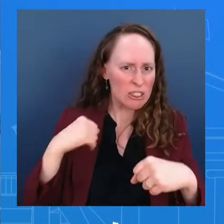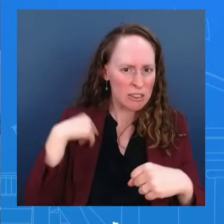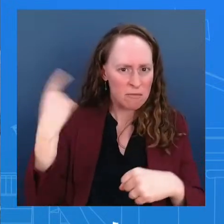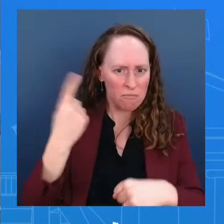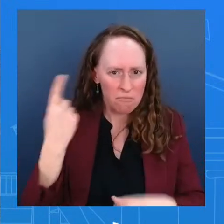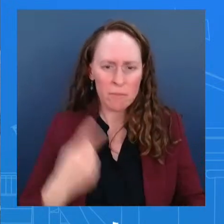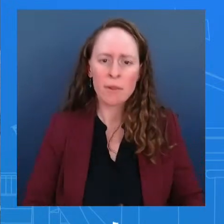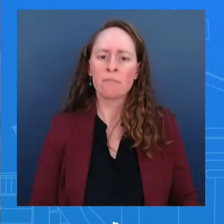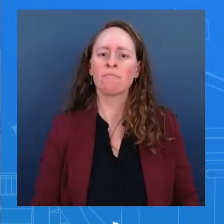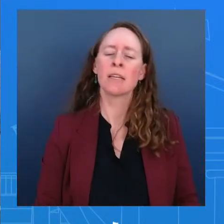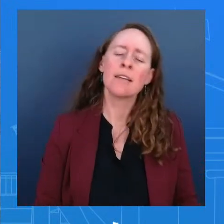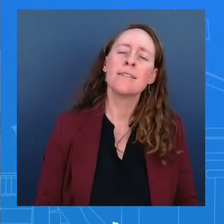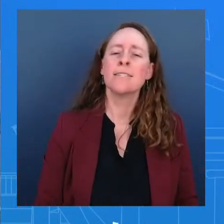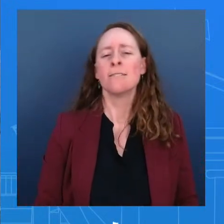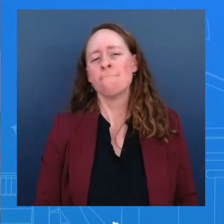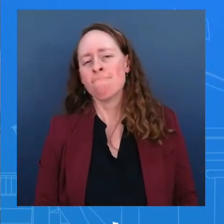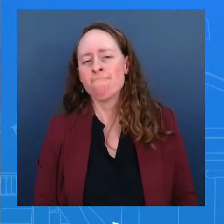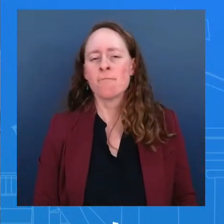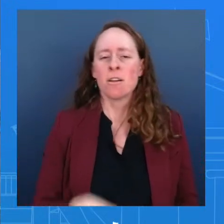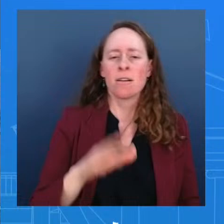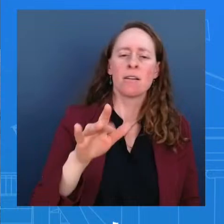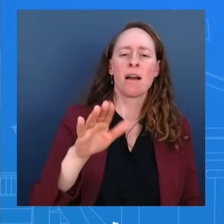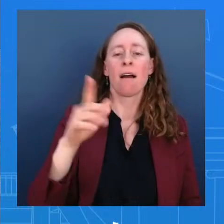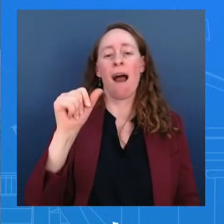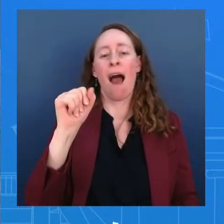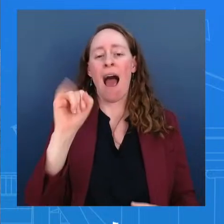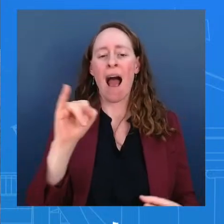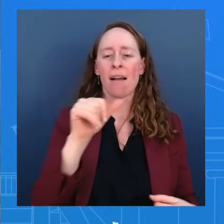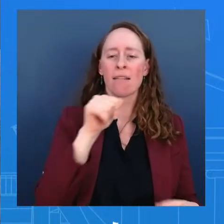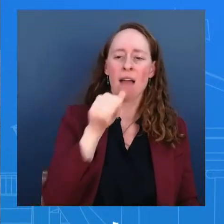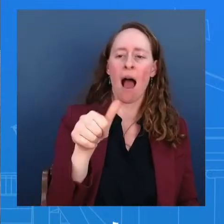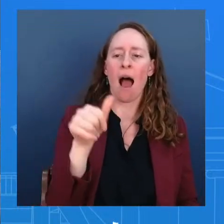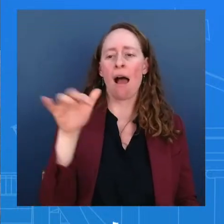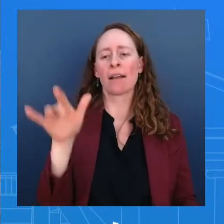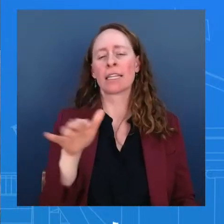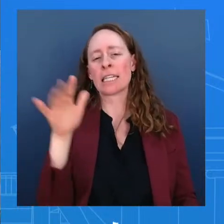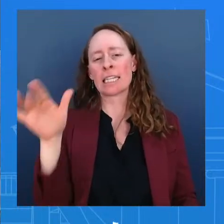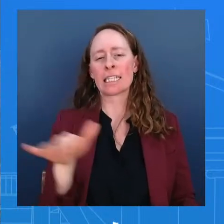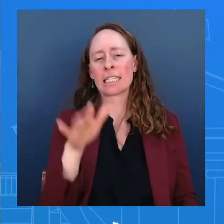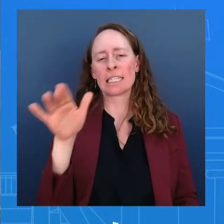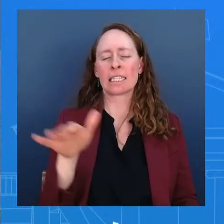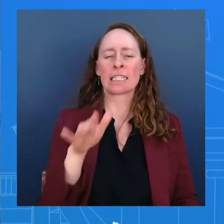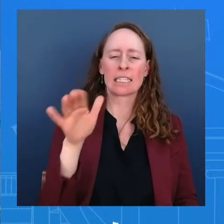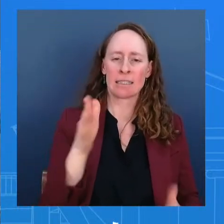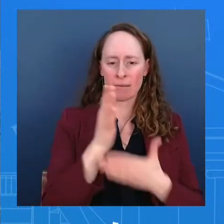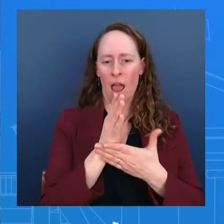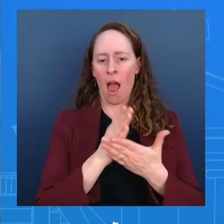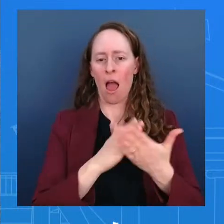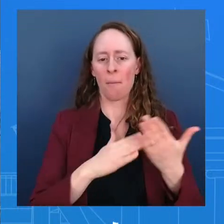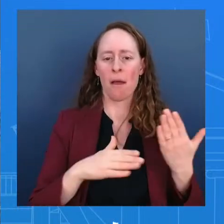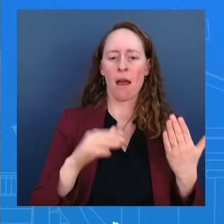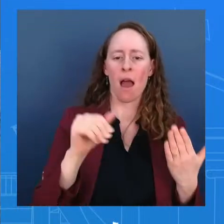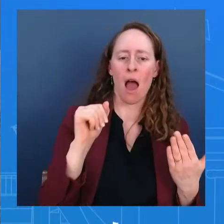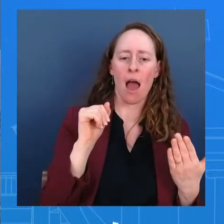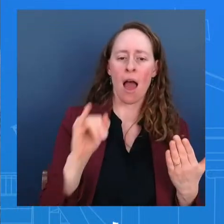is not accurately depicting or scanning people of color, because we are understanding civil rights groups